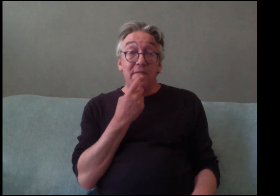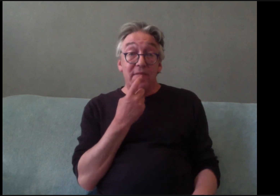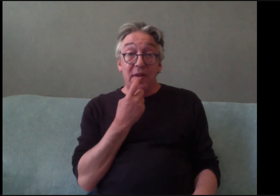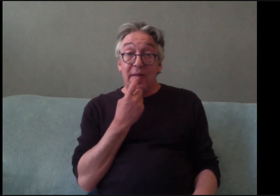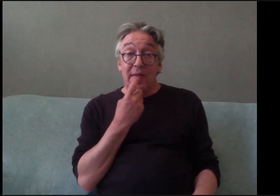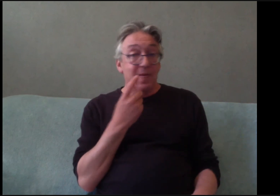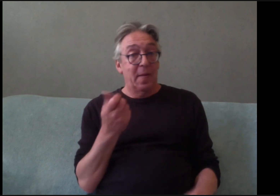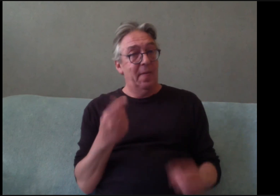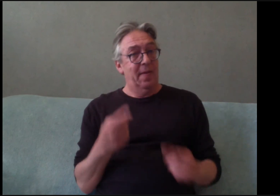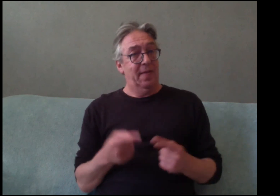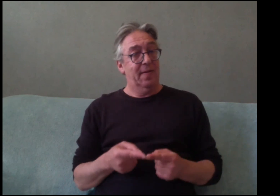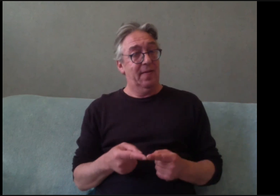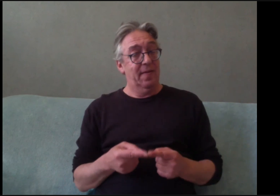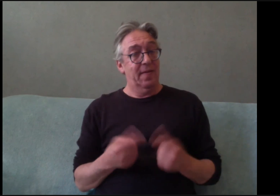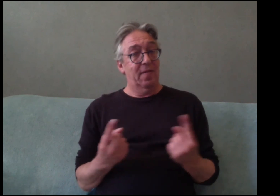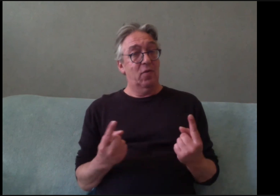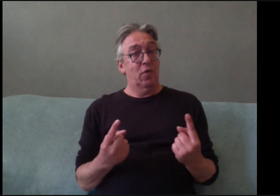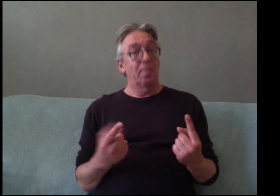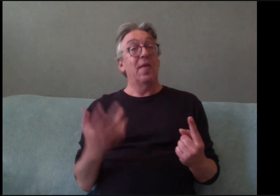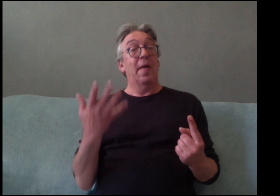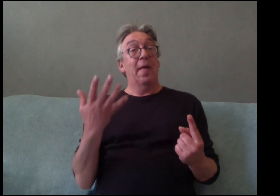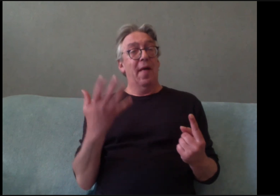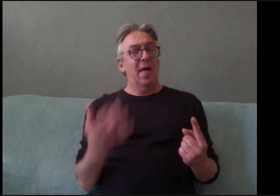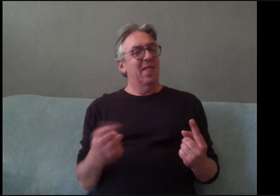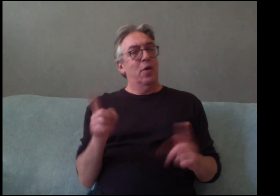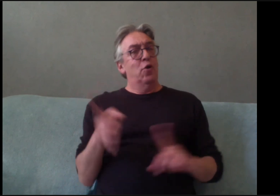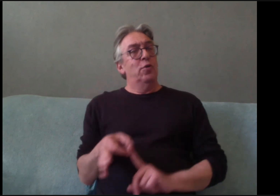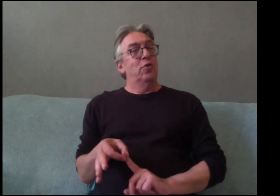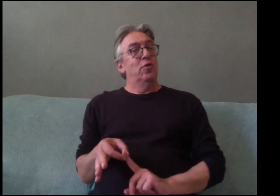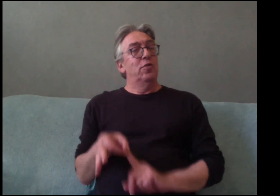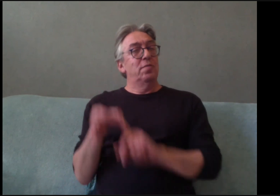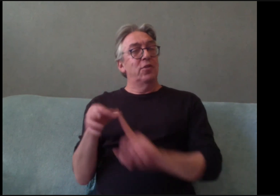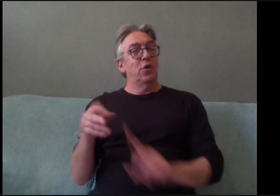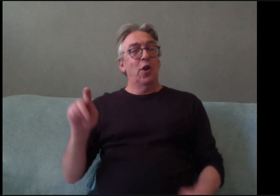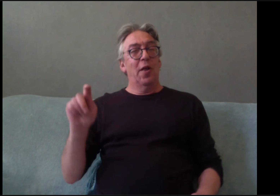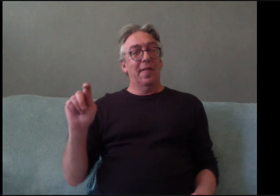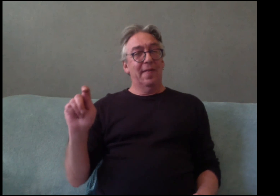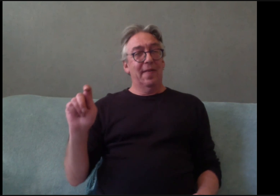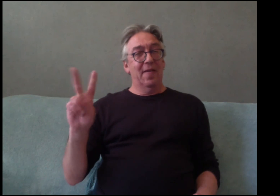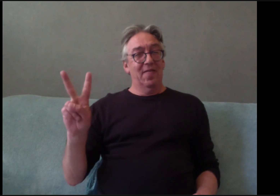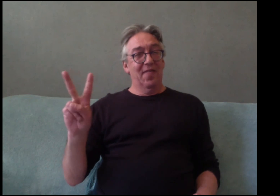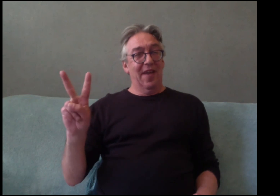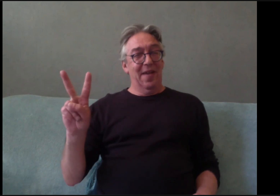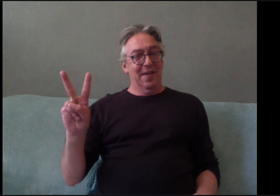but it's teletext. I don't really know how to translate this.